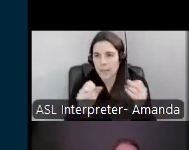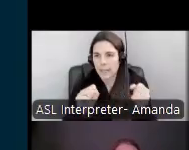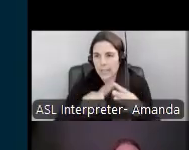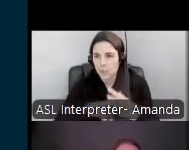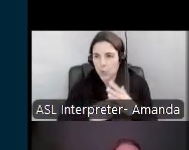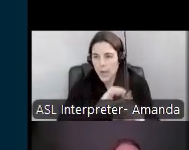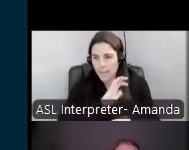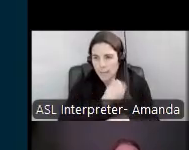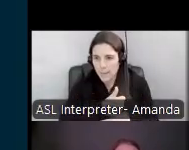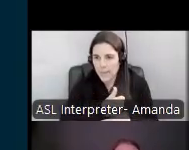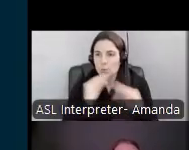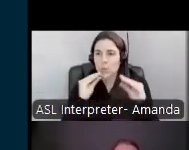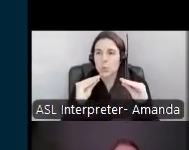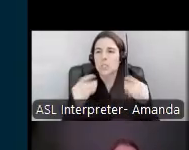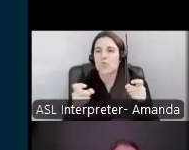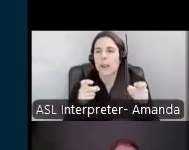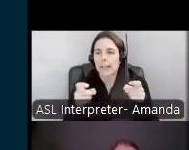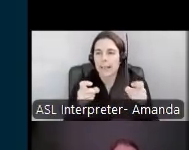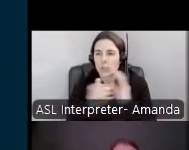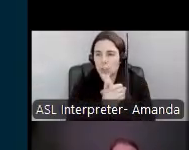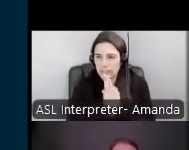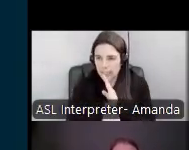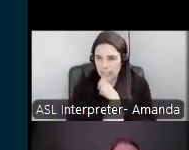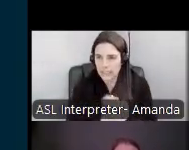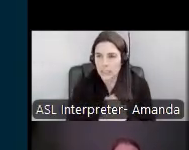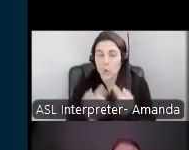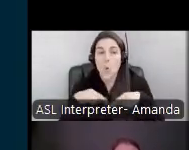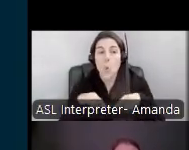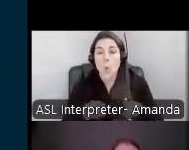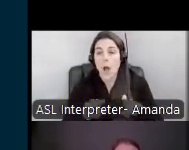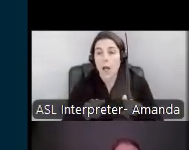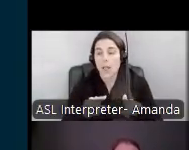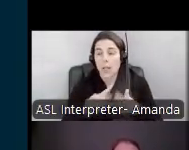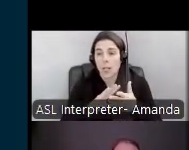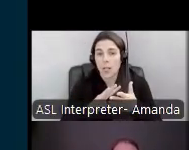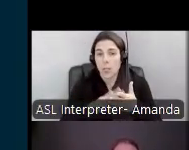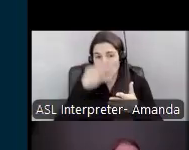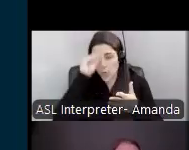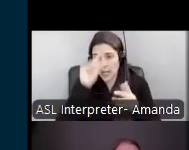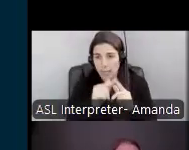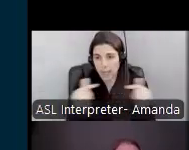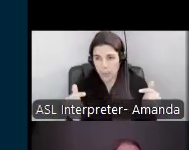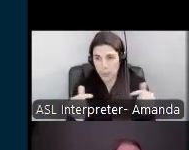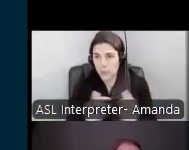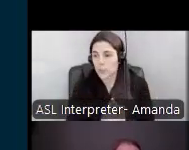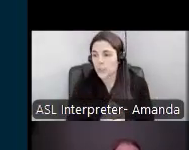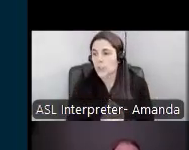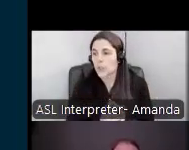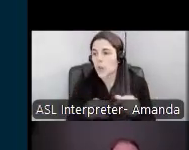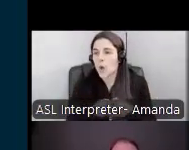teach regulation skills while he's learning language and that the and while they're trying to get into kind of a